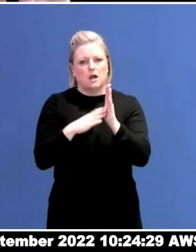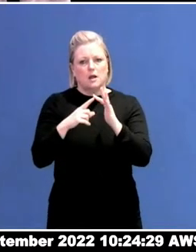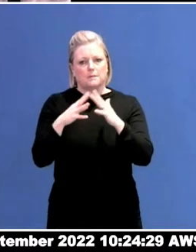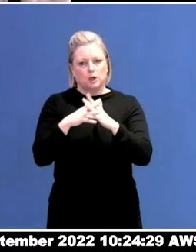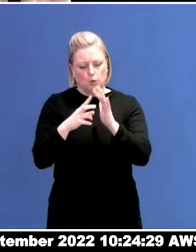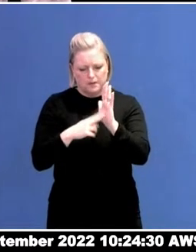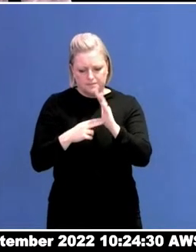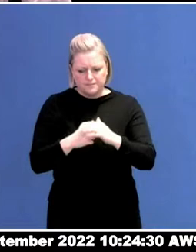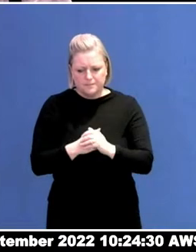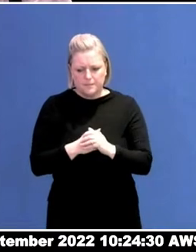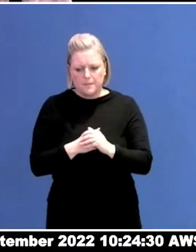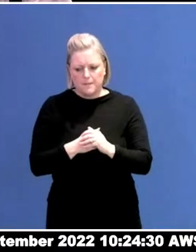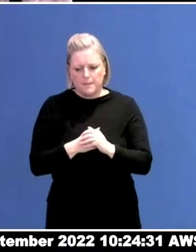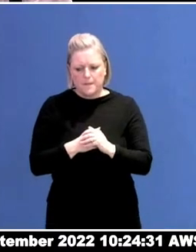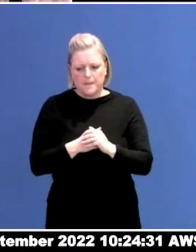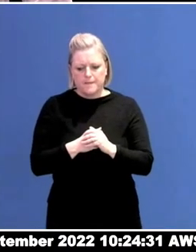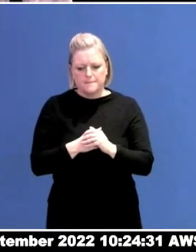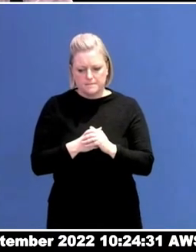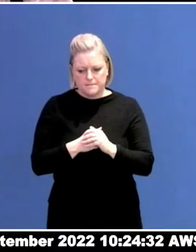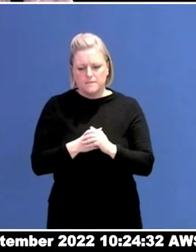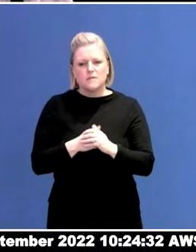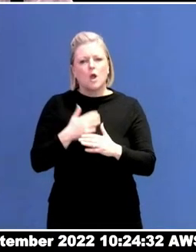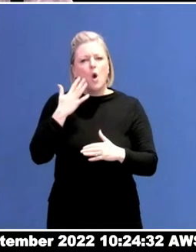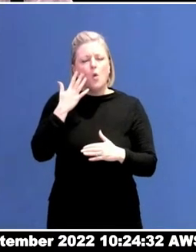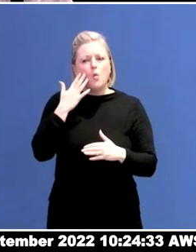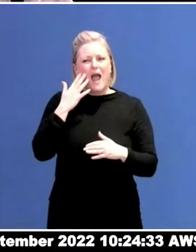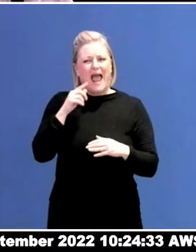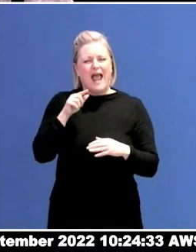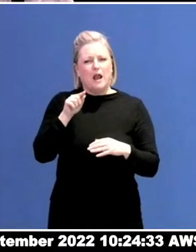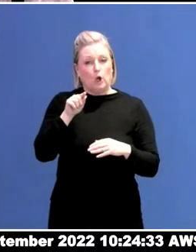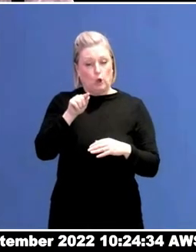What was your observations, if you can remember, of how the police were interacting